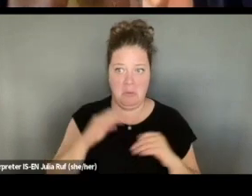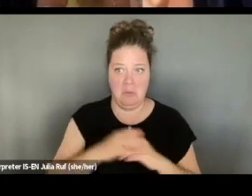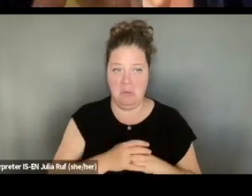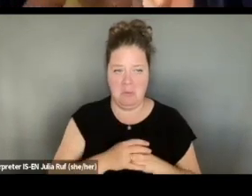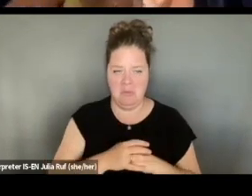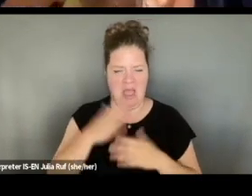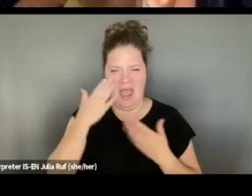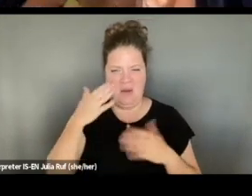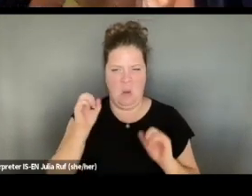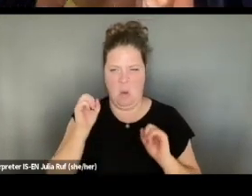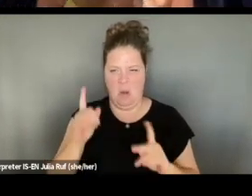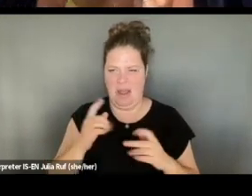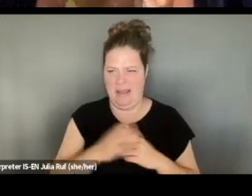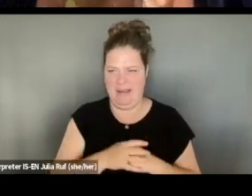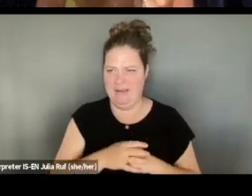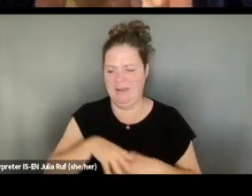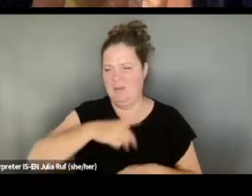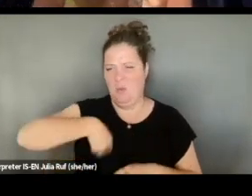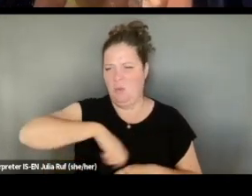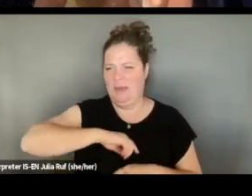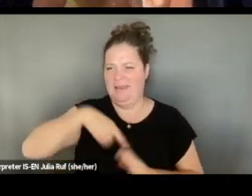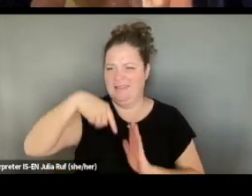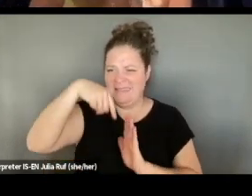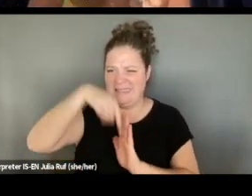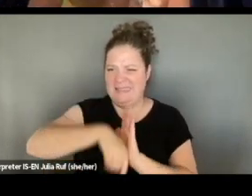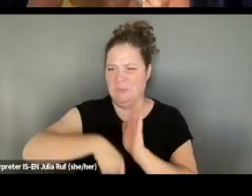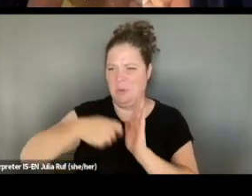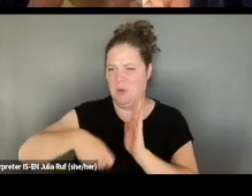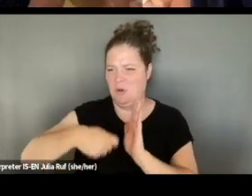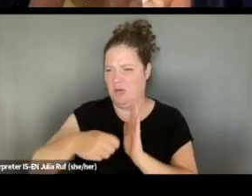of -- we have only scratched the surface of this project, so you